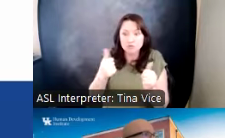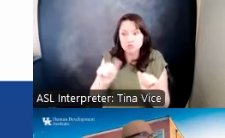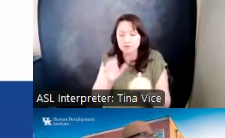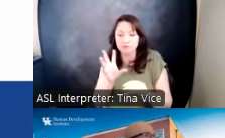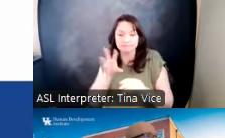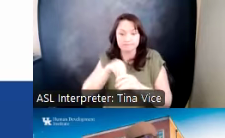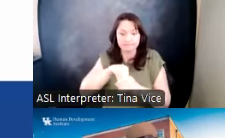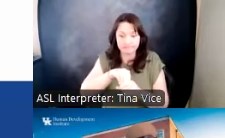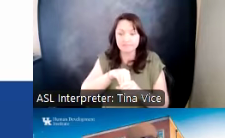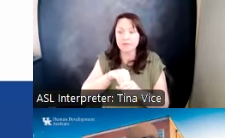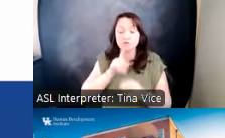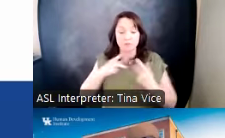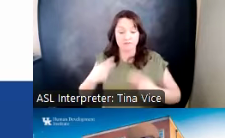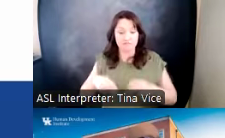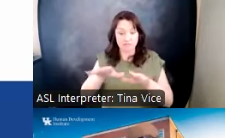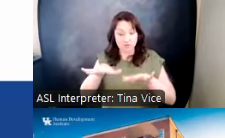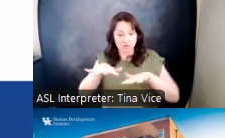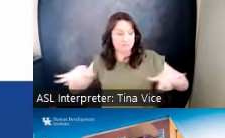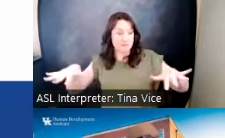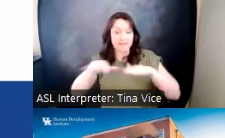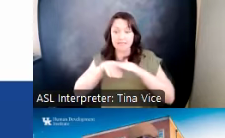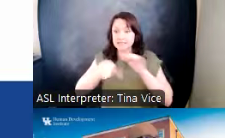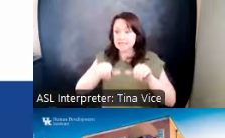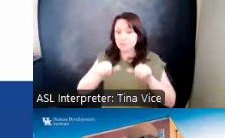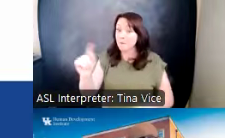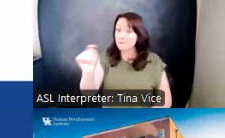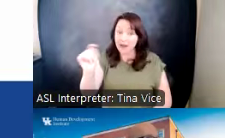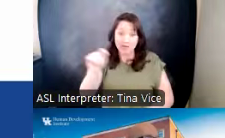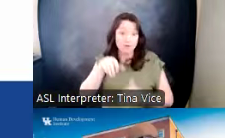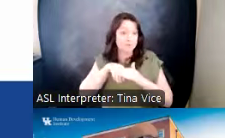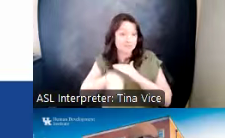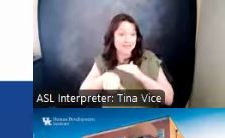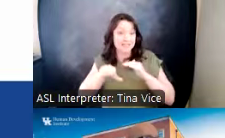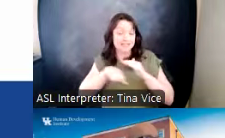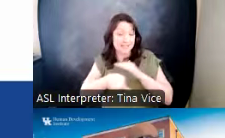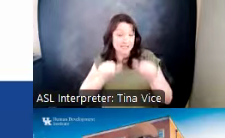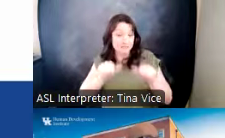it's accessible and having accessible bathrooms, make sure that's not an afterthought. And then asking questions.